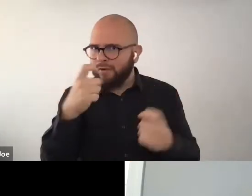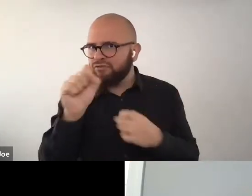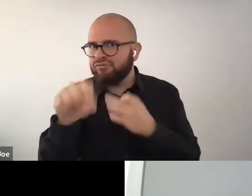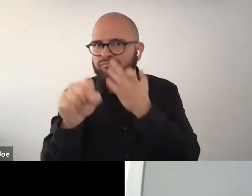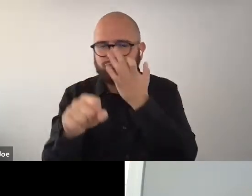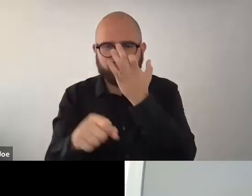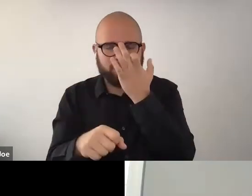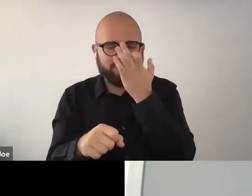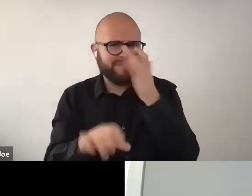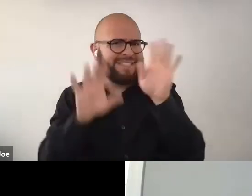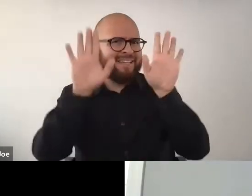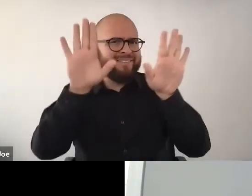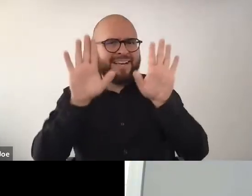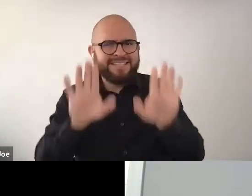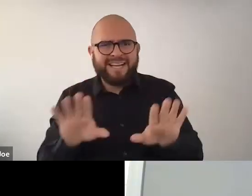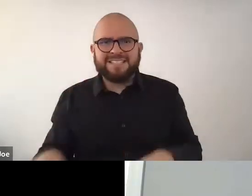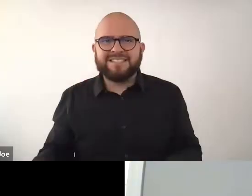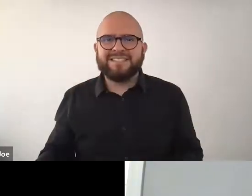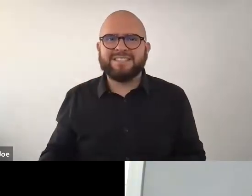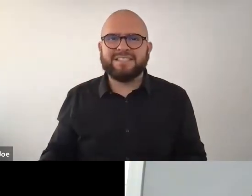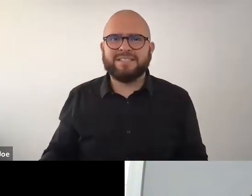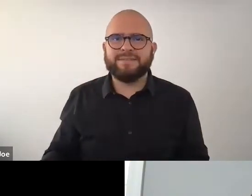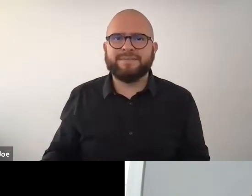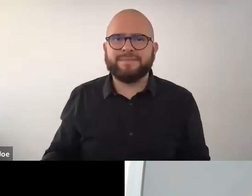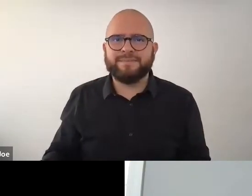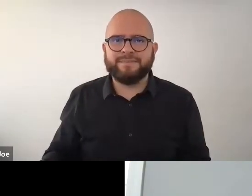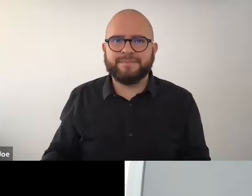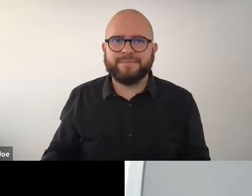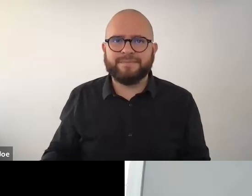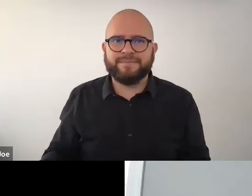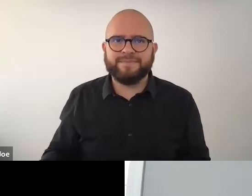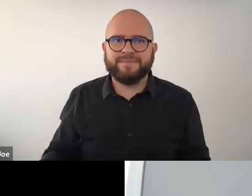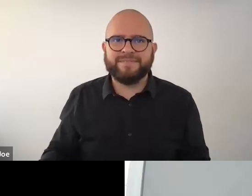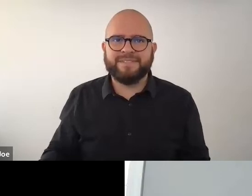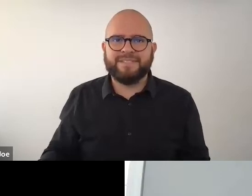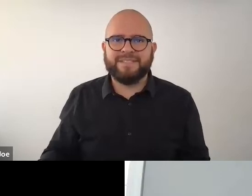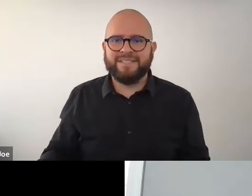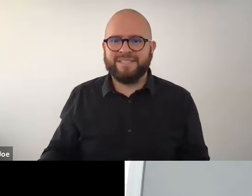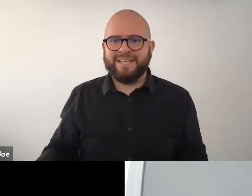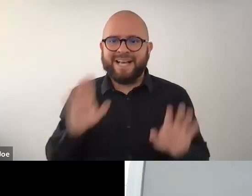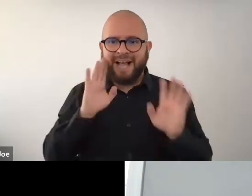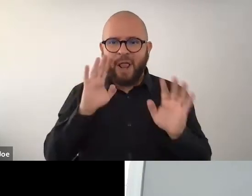Fantastic, well let's take, yeah, perfect. Hi, everybody. Tracy, that was great.